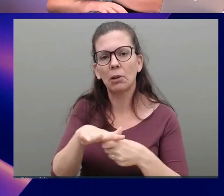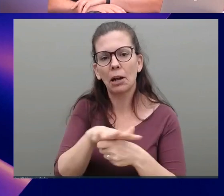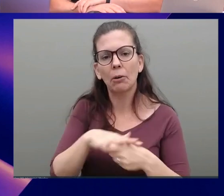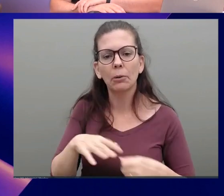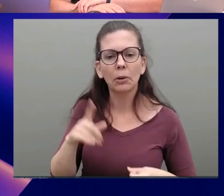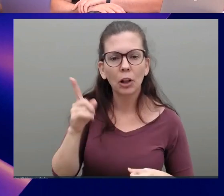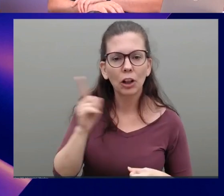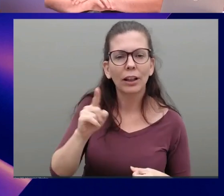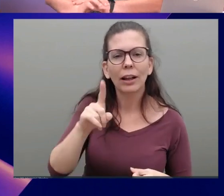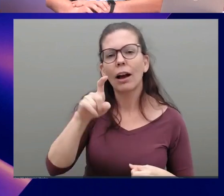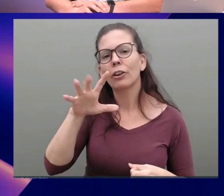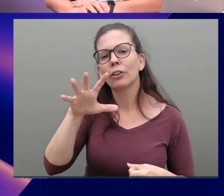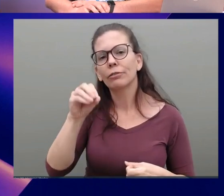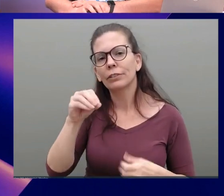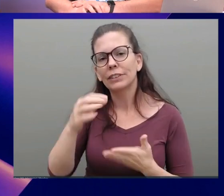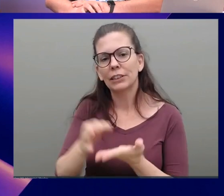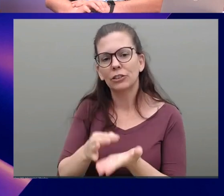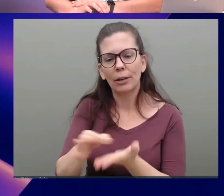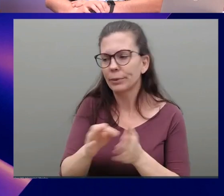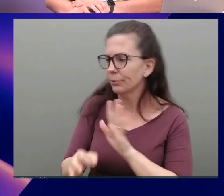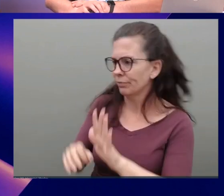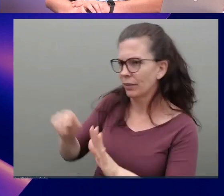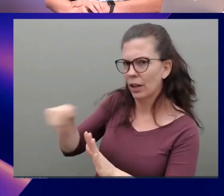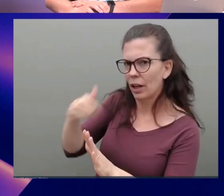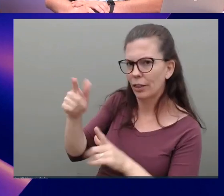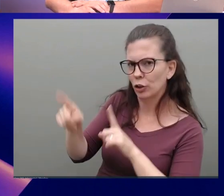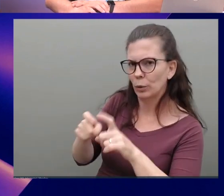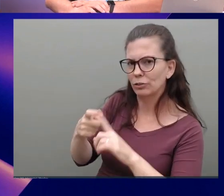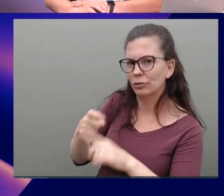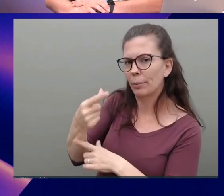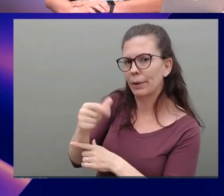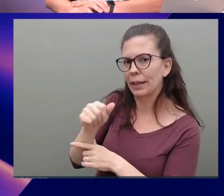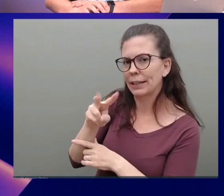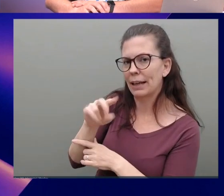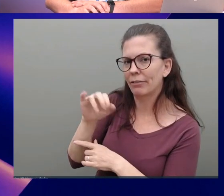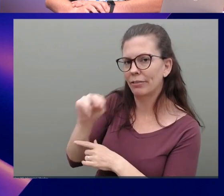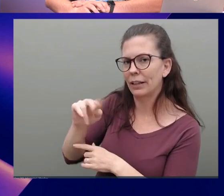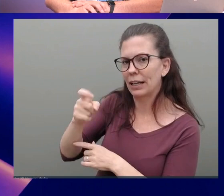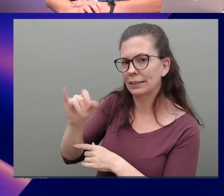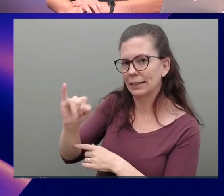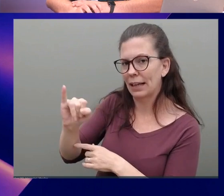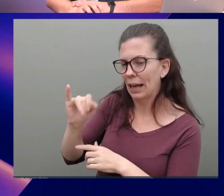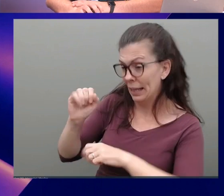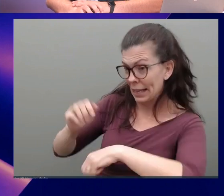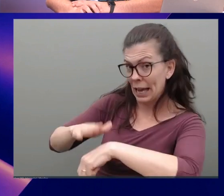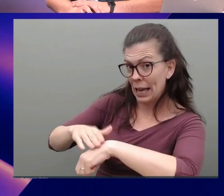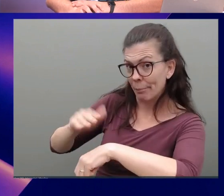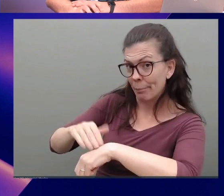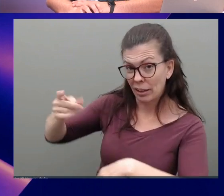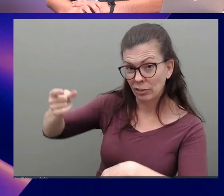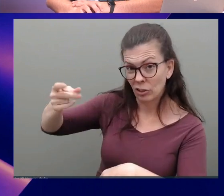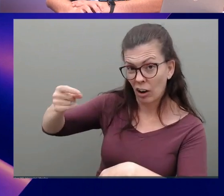Another question from Twitch, from Gavin XI, can you pet the dog? Ah, look at that.